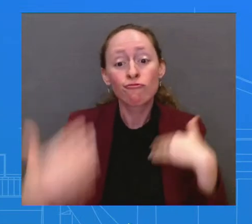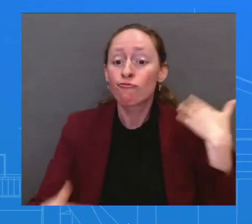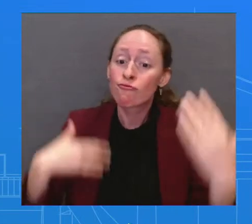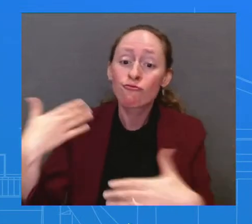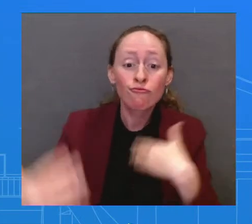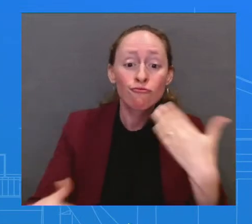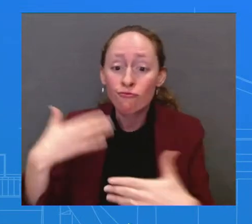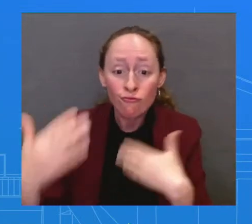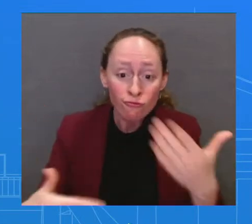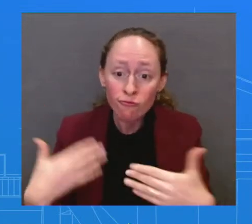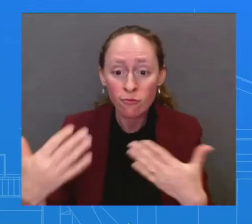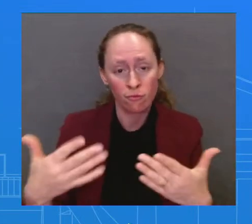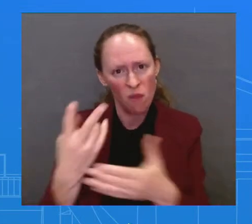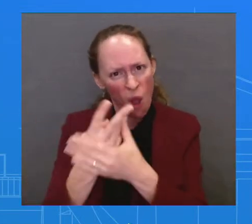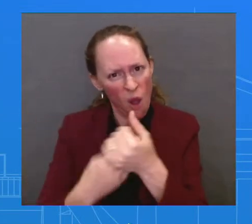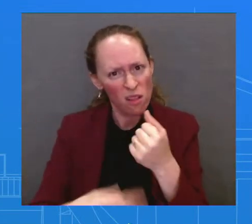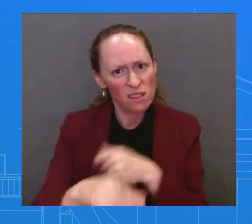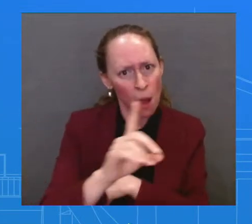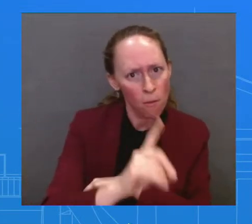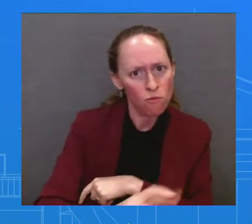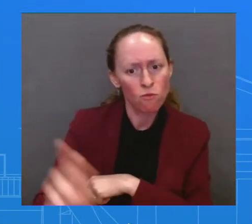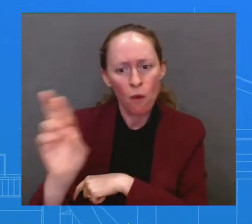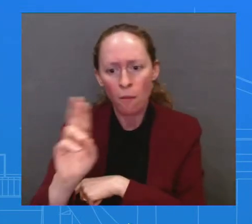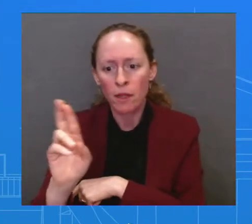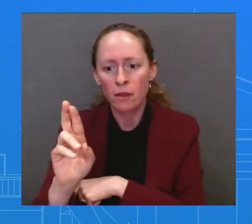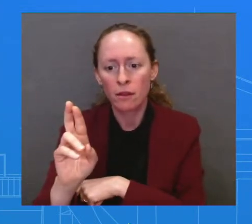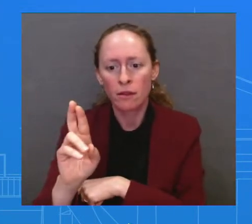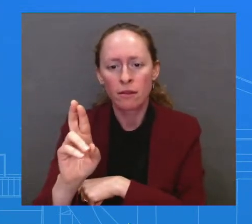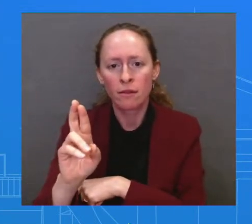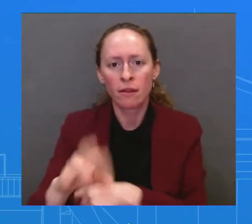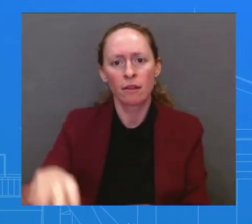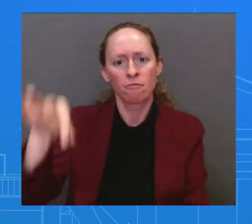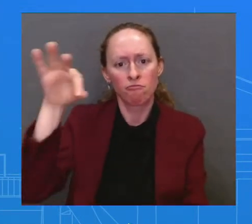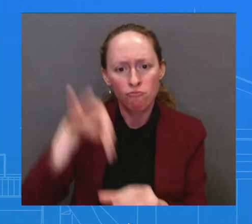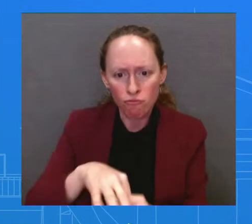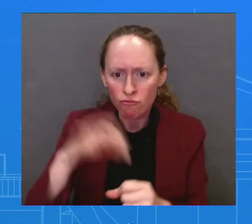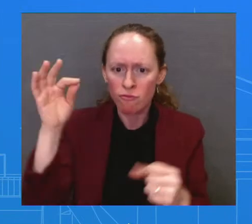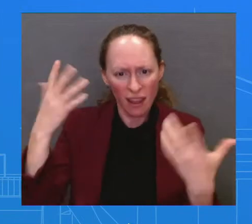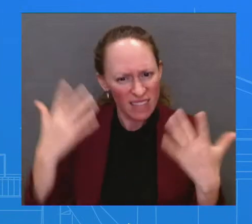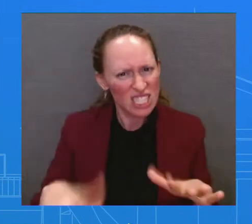You know, a deal is a deal. There is no discussion to be had. There's no discussion to be had.